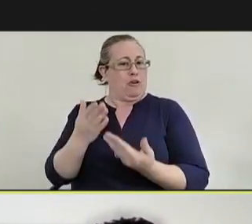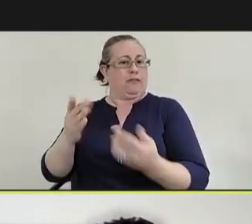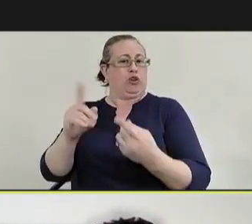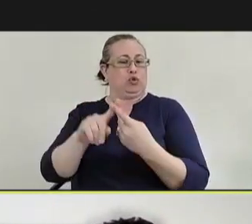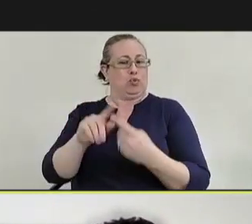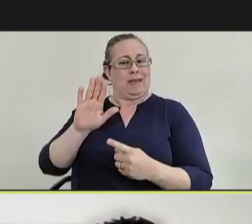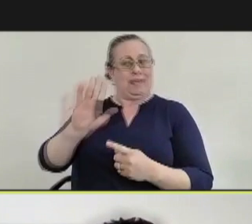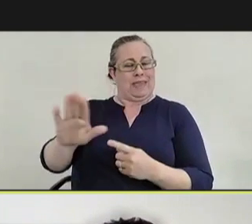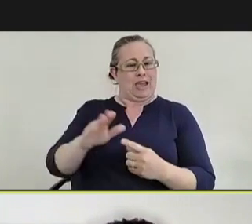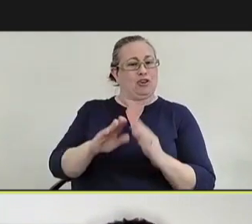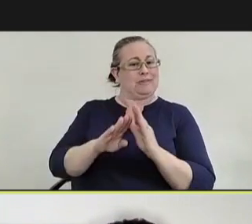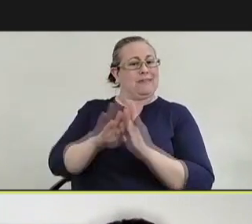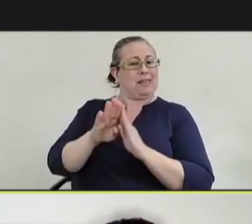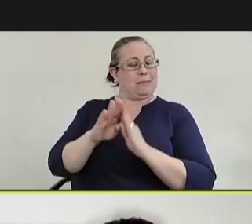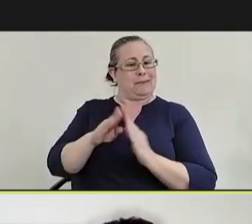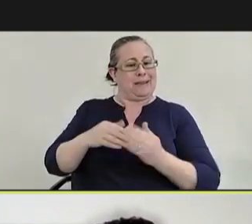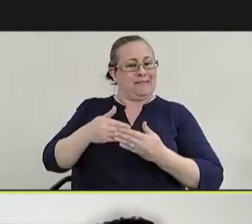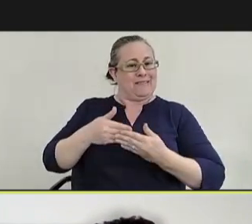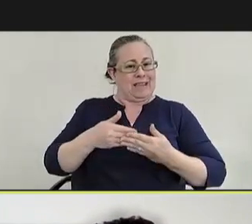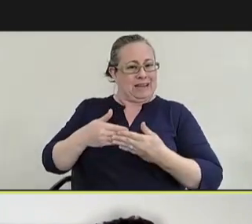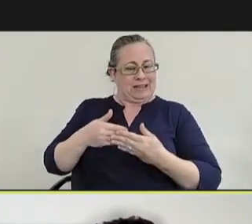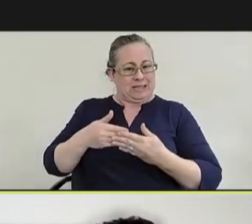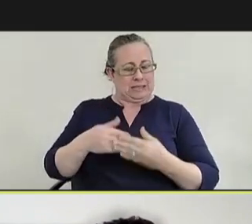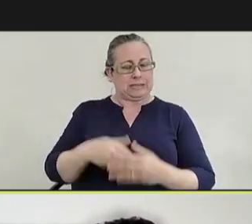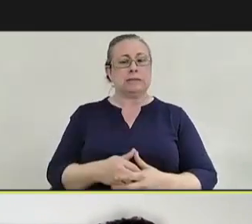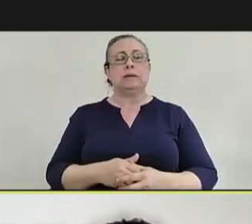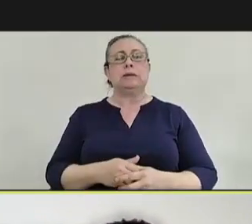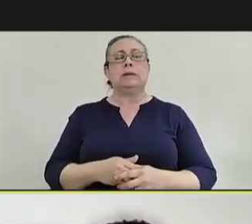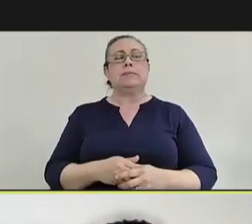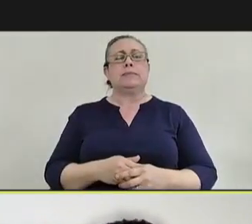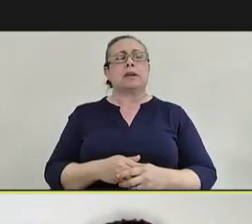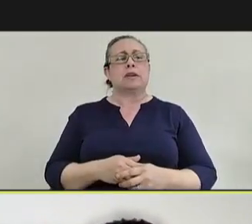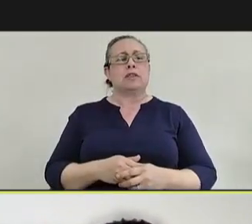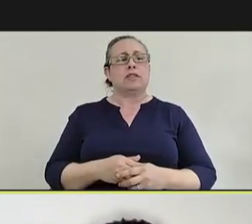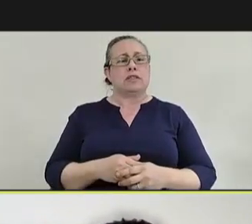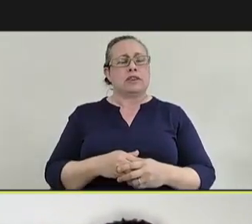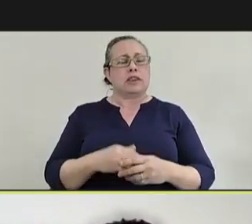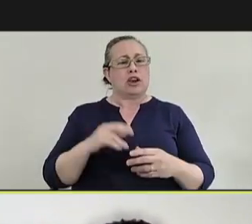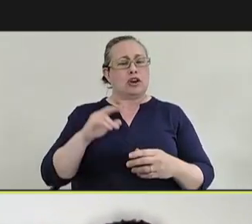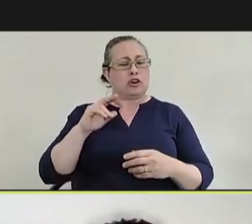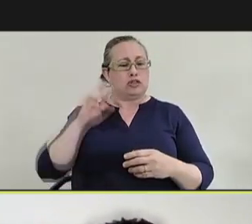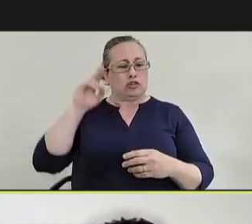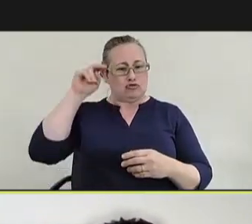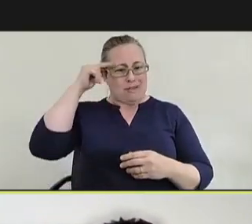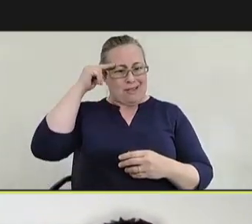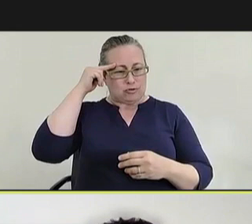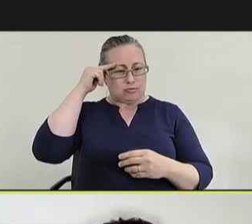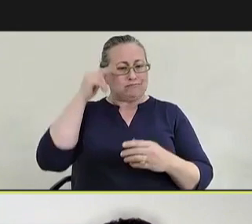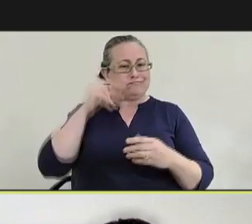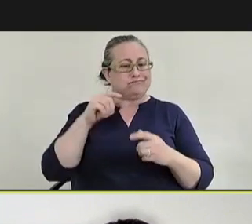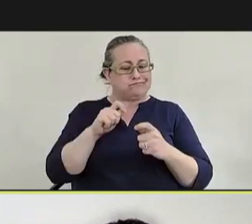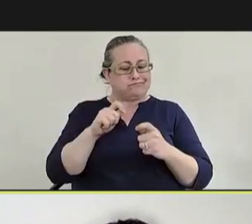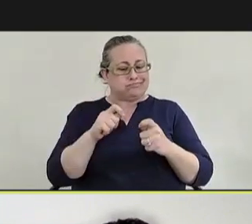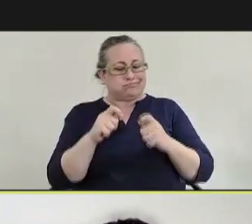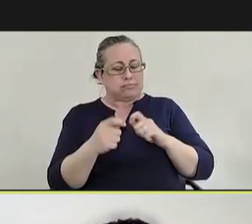neonates. There are immunologic changes that occur during the course of pregnancy. We know